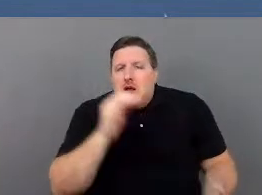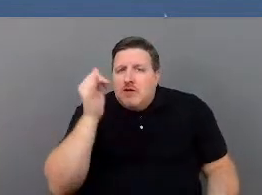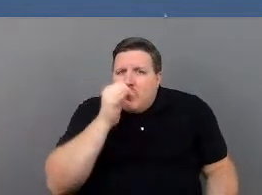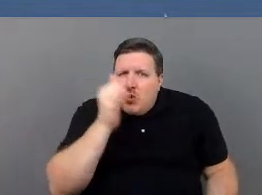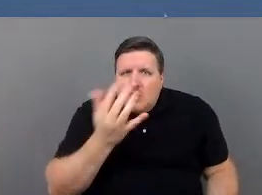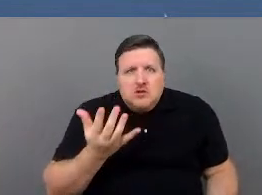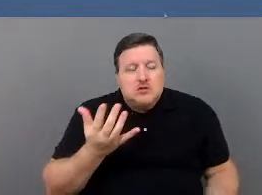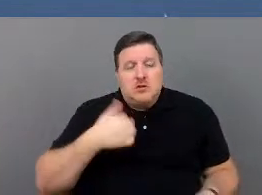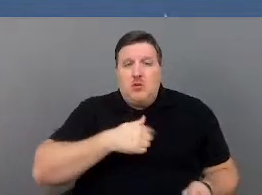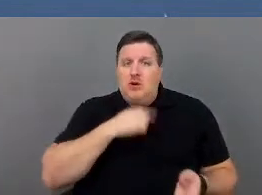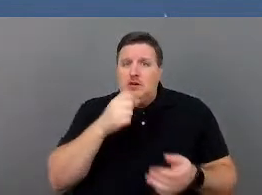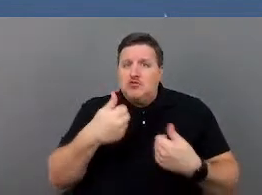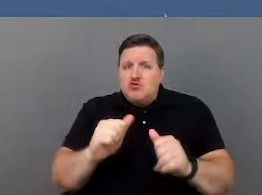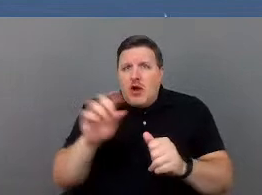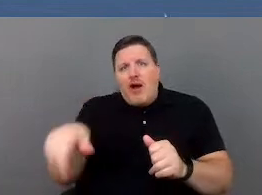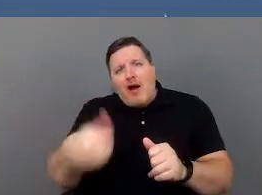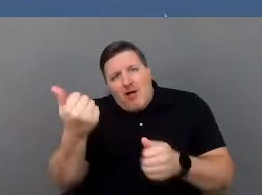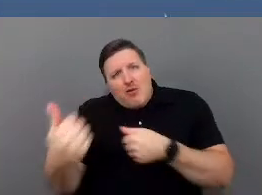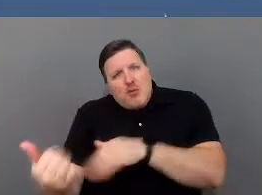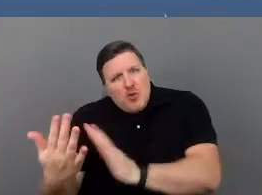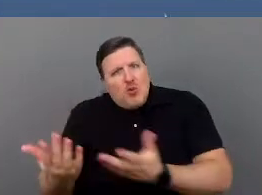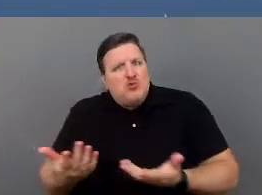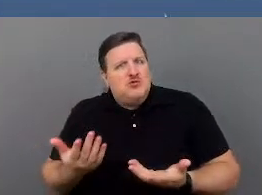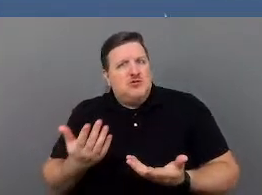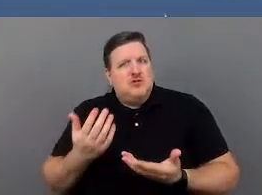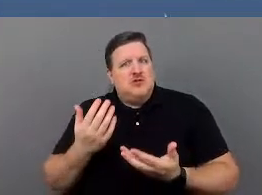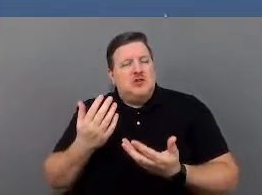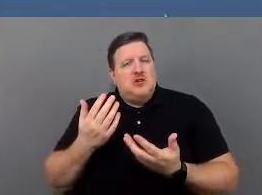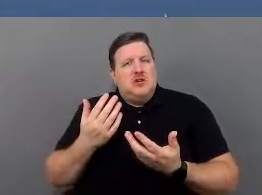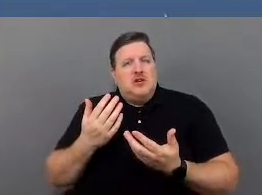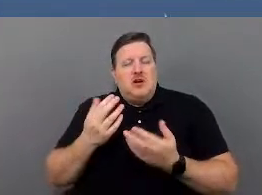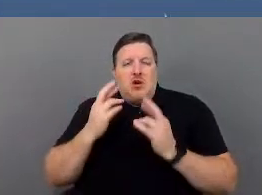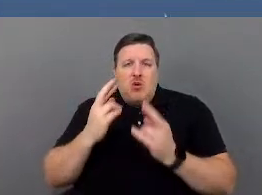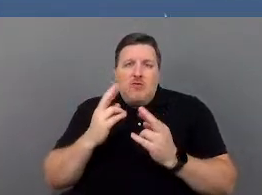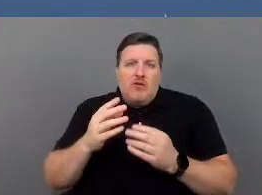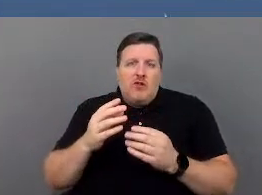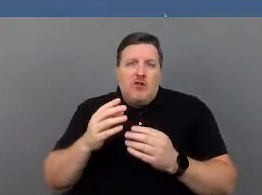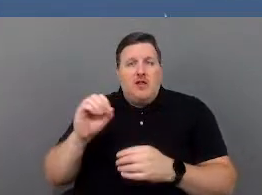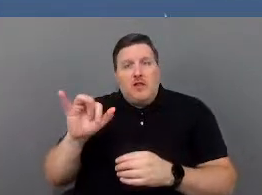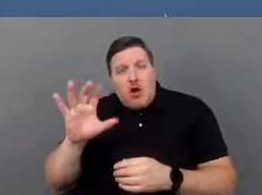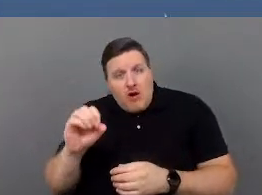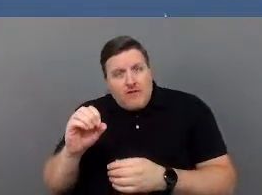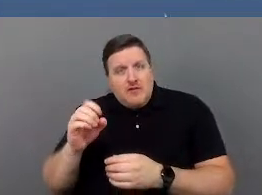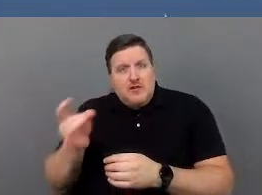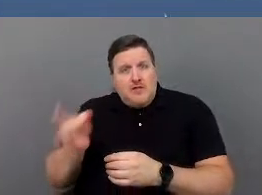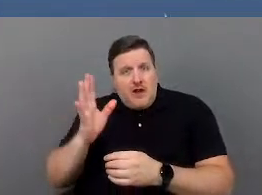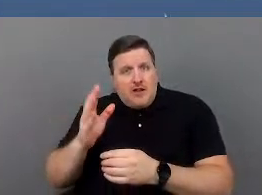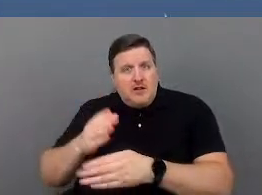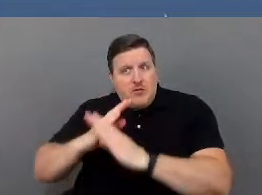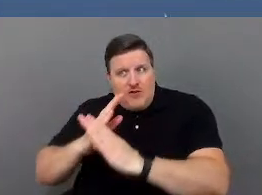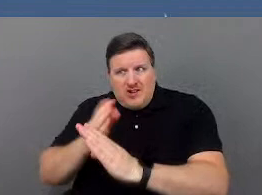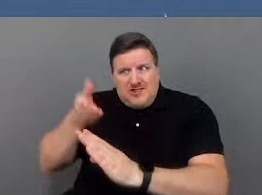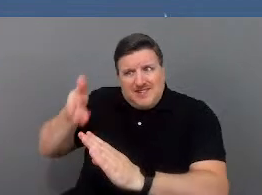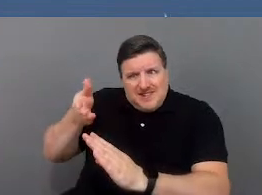I HOPE THAT THE OFFICE OF VIOLENCE PREVENTION CAN BE ONE OF THOSE DIFFERENT THINGS. THEY WON'T ALL SUCCEED RIGHT AWAY, THAT'S OKAY.